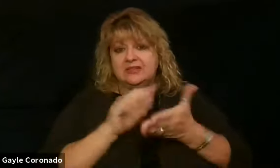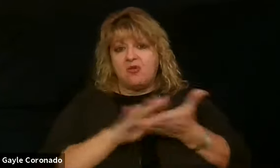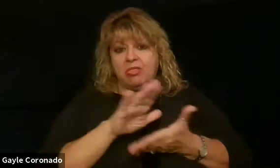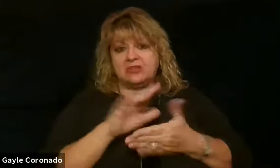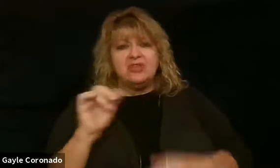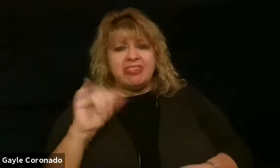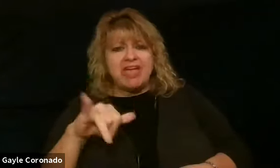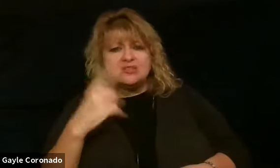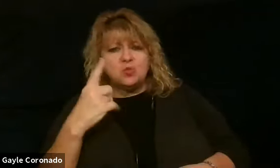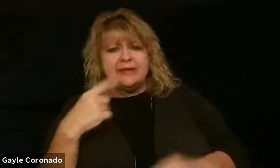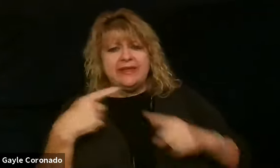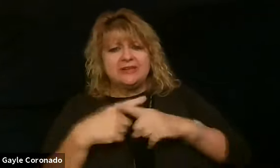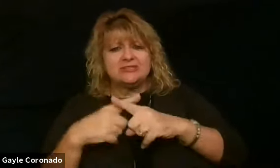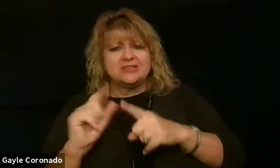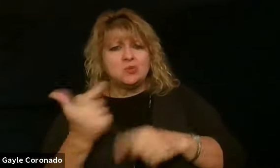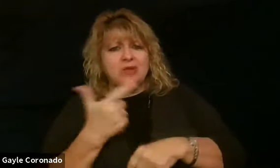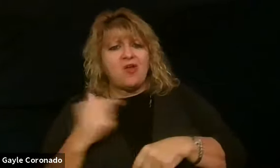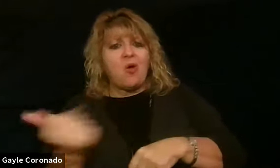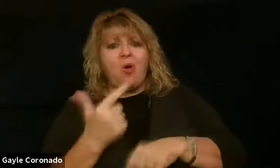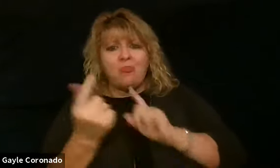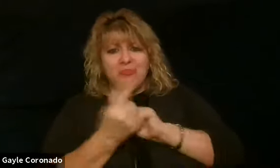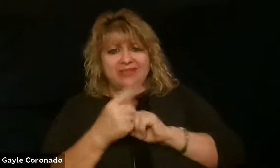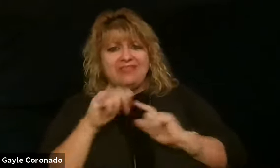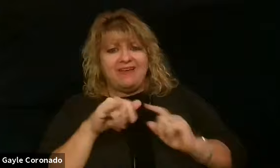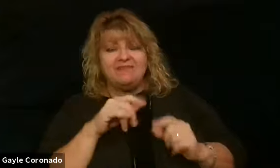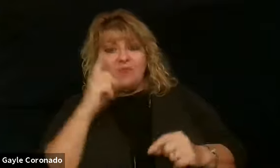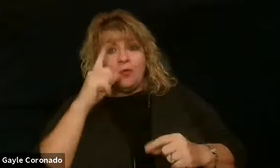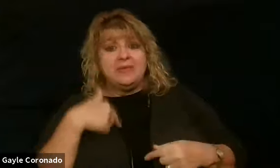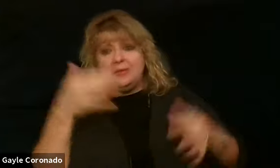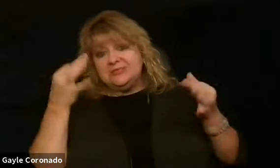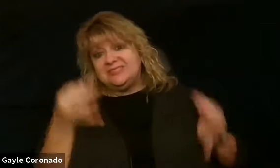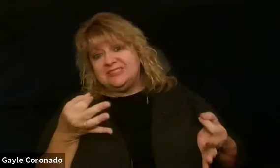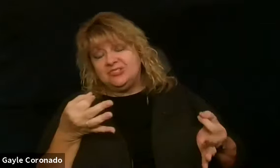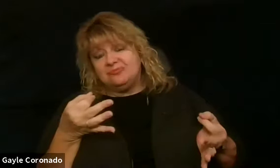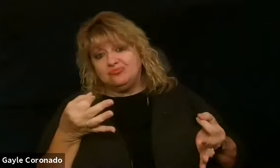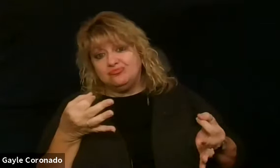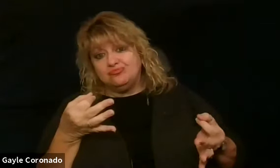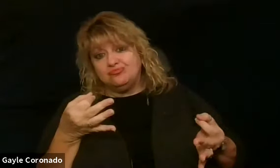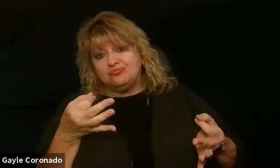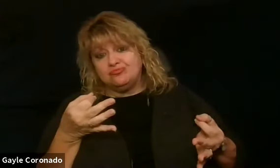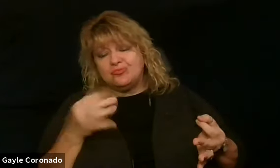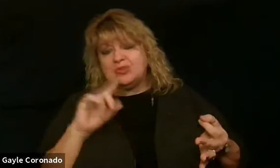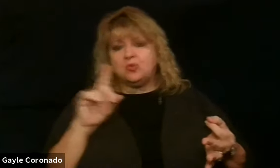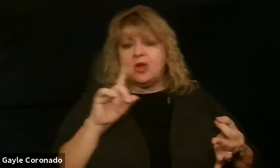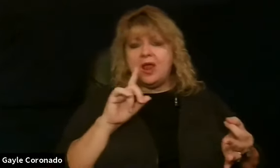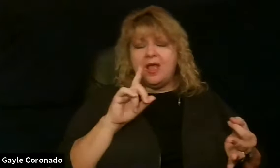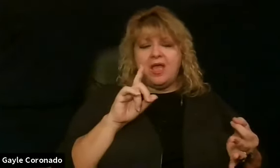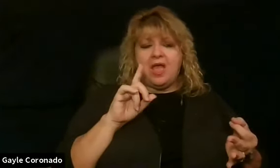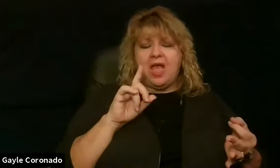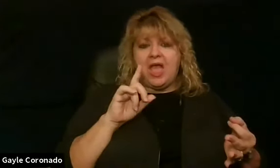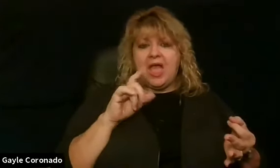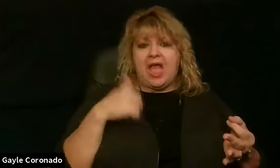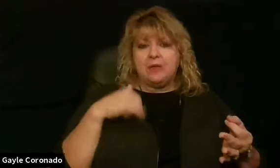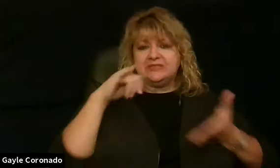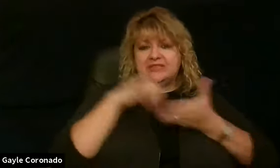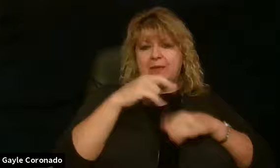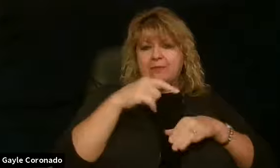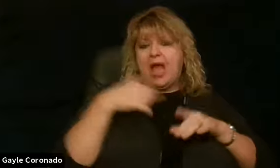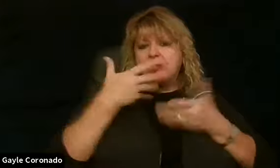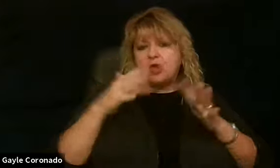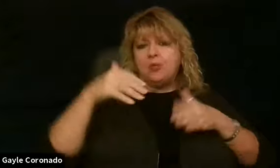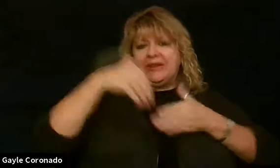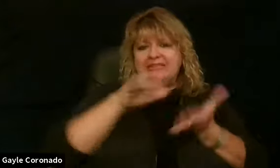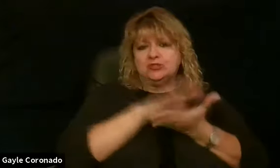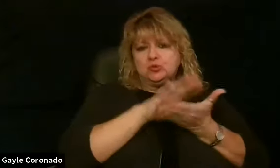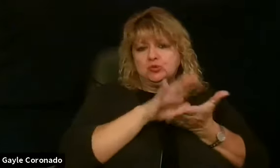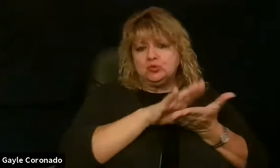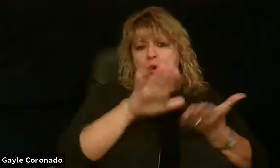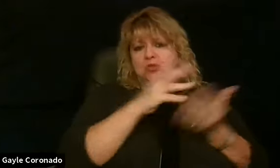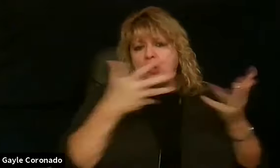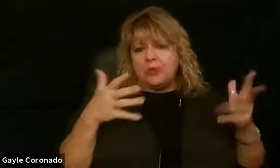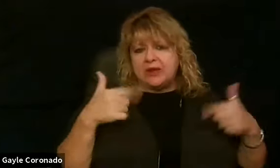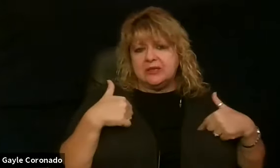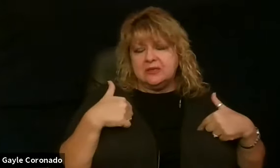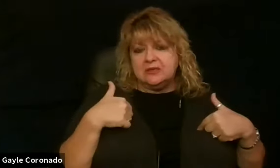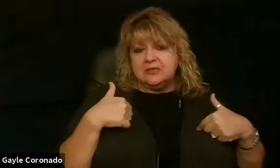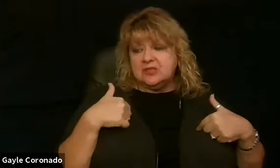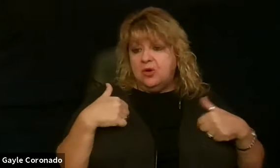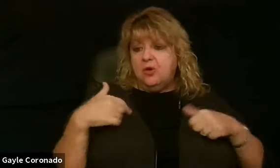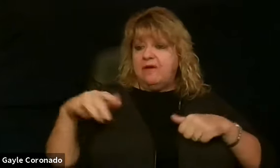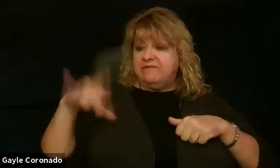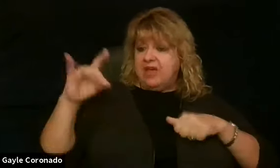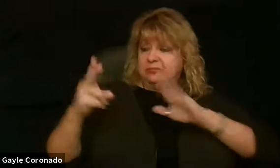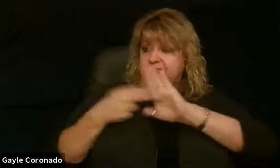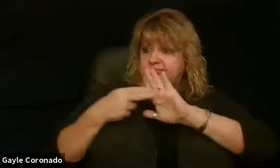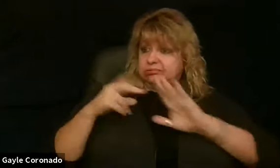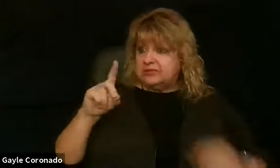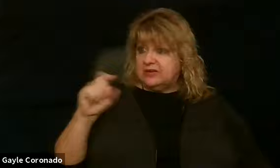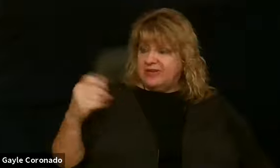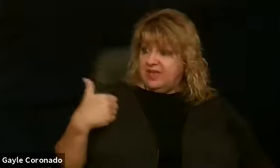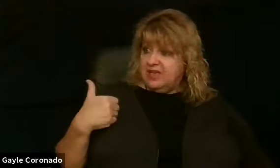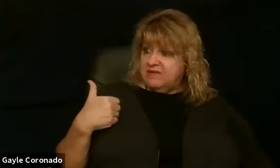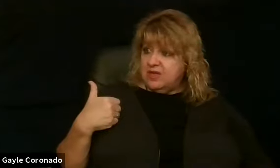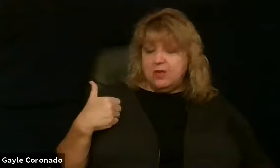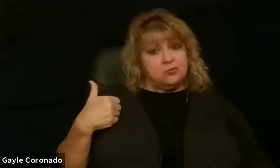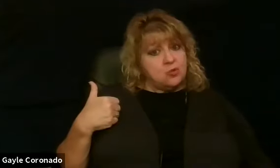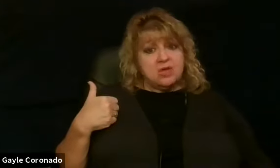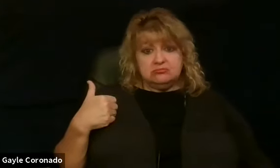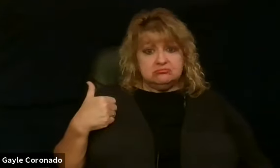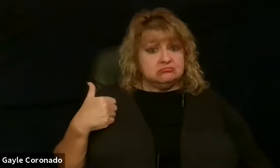And it was definitely a choice for me because where I was at, you know not everybody has that choice like I was already in you know in school. So, you know, I made it about, you know, I made it about that I made about trying to find answers and being